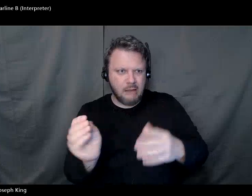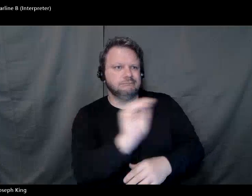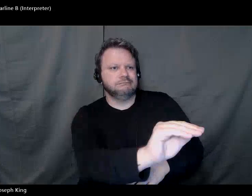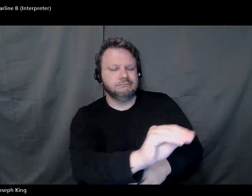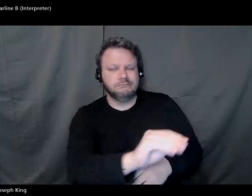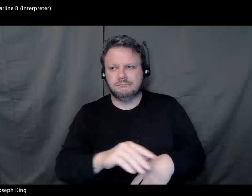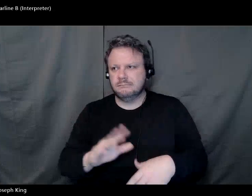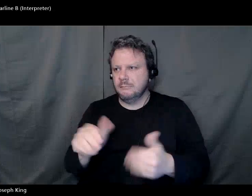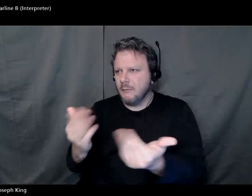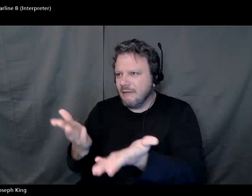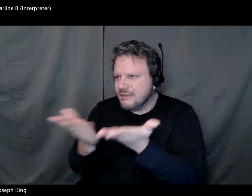Provide services the port needs.